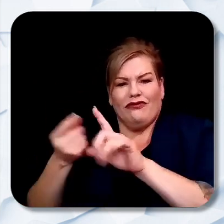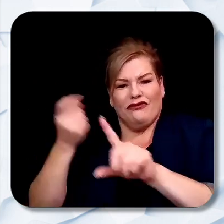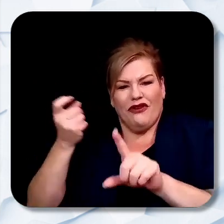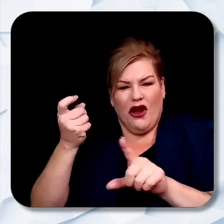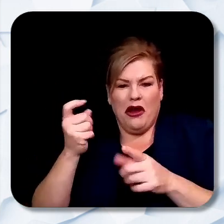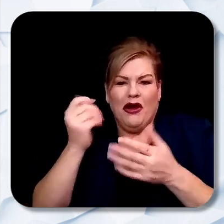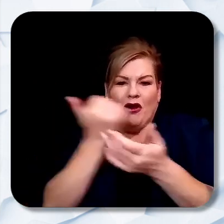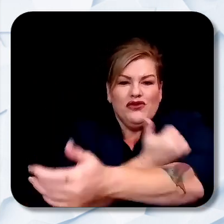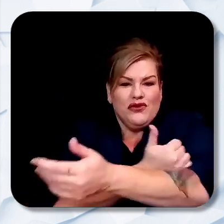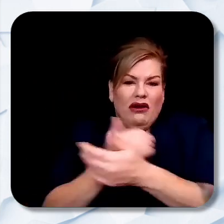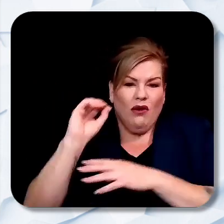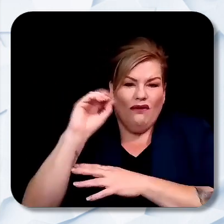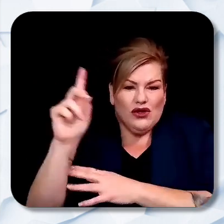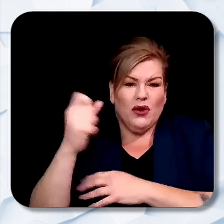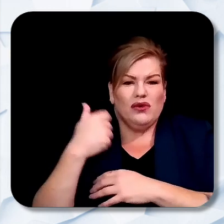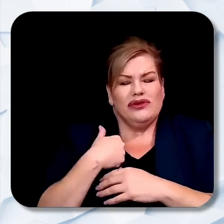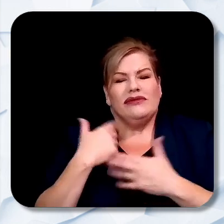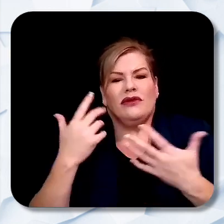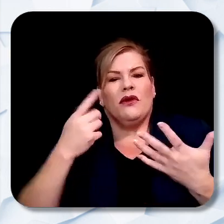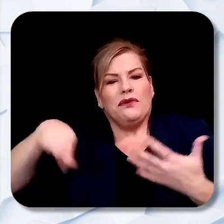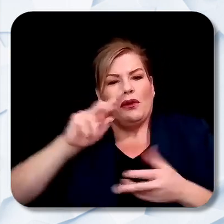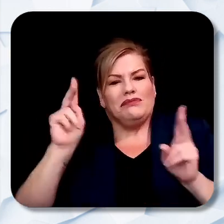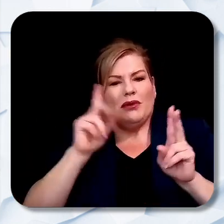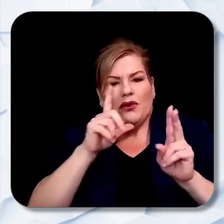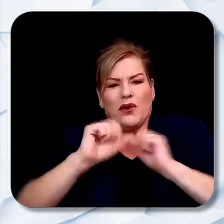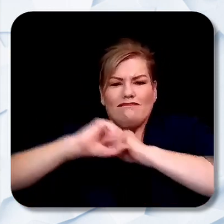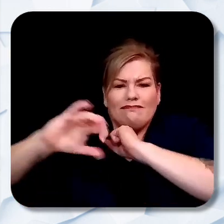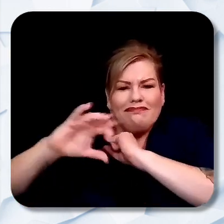and public awareness, and are really making it, and the difference in saving lives every single